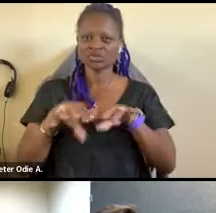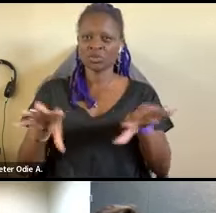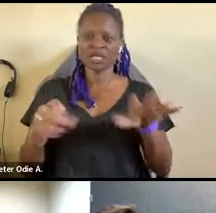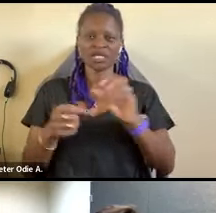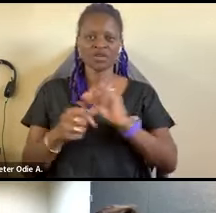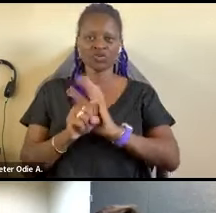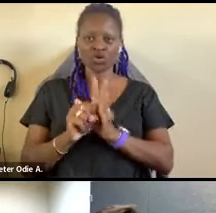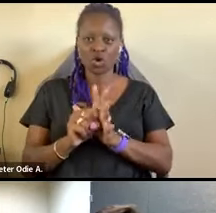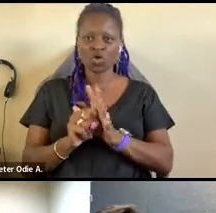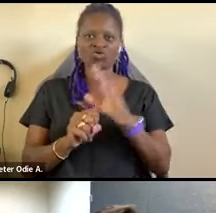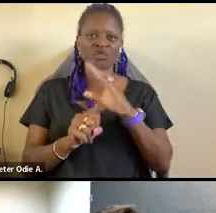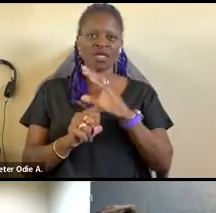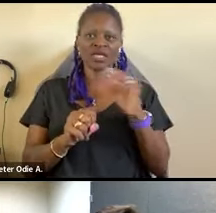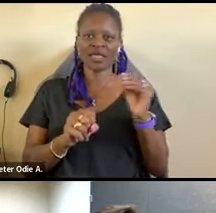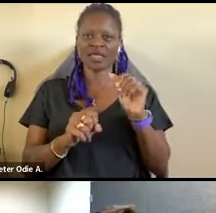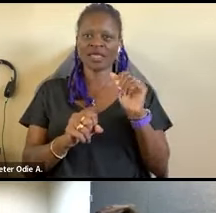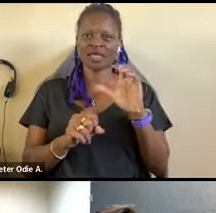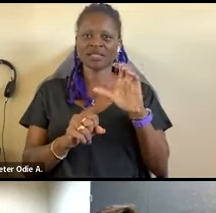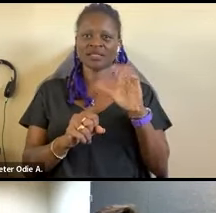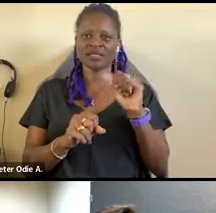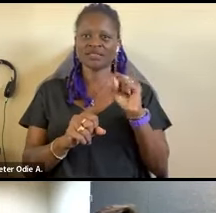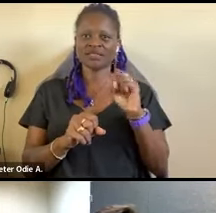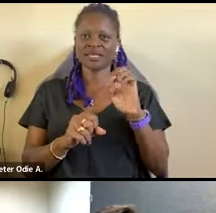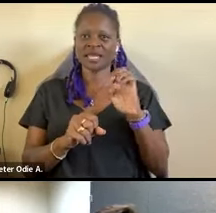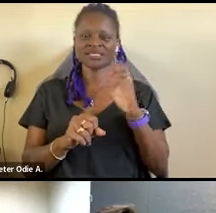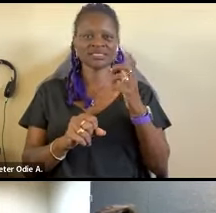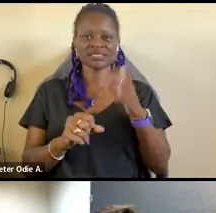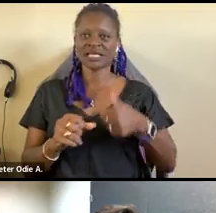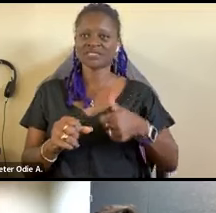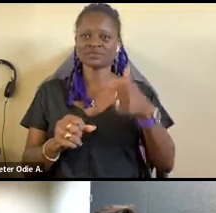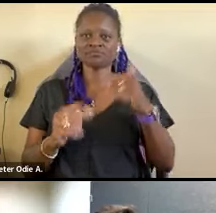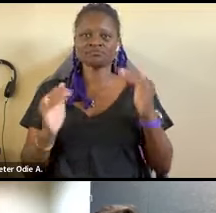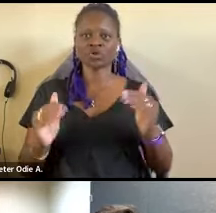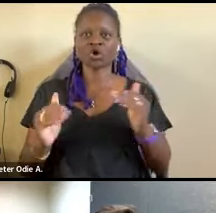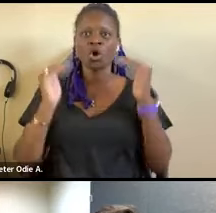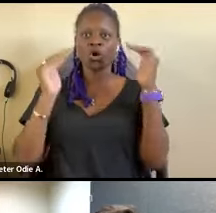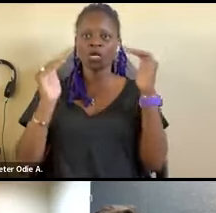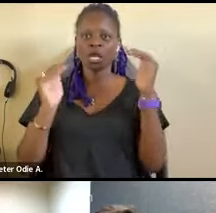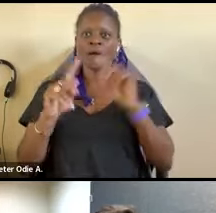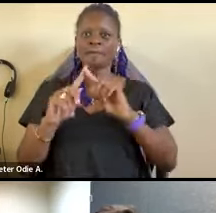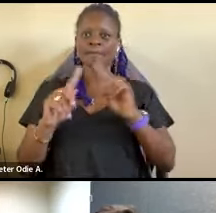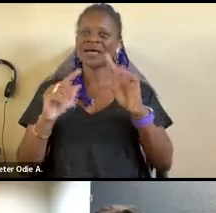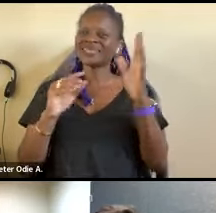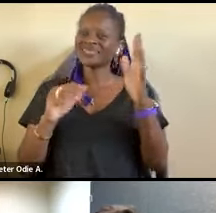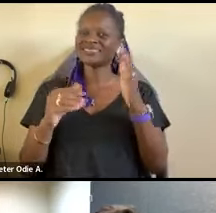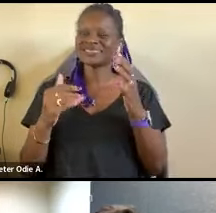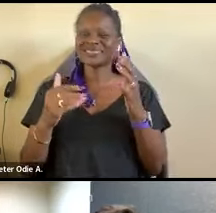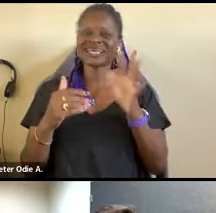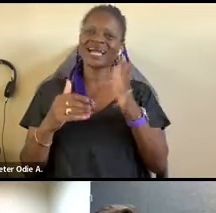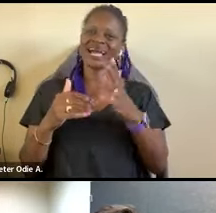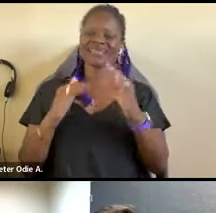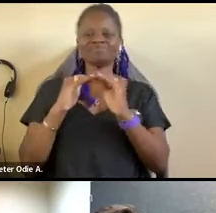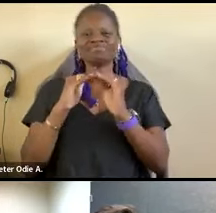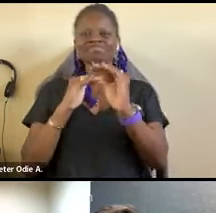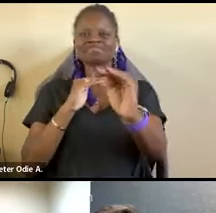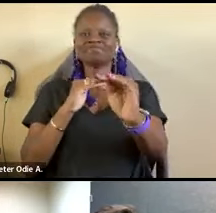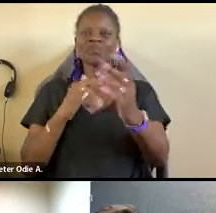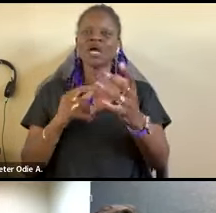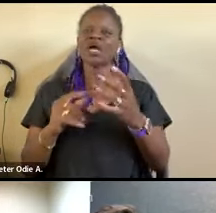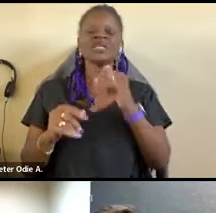case rate is high, although it has been plateauing over the last few weeks. While we're not seeing the severe outcomes